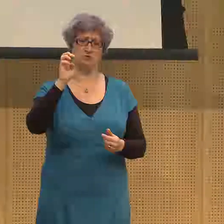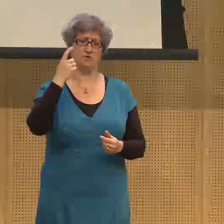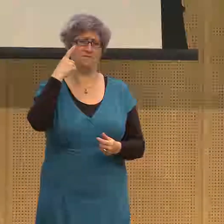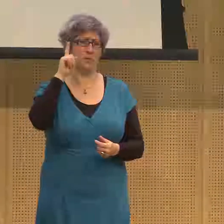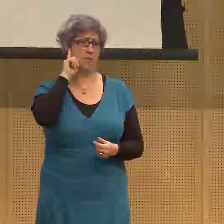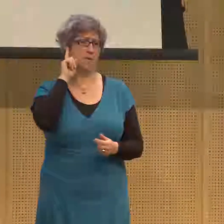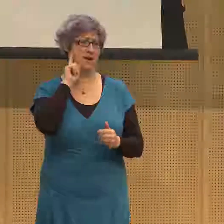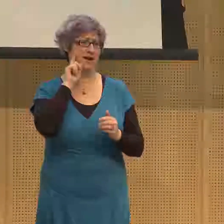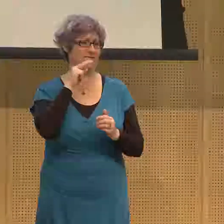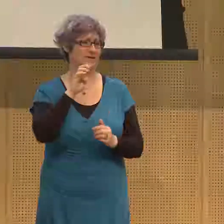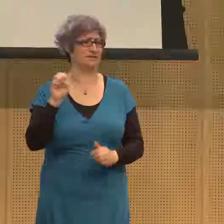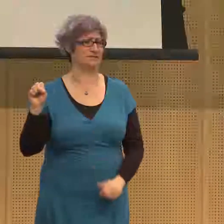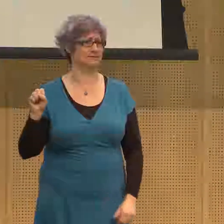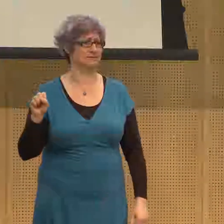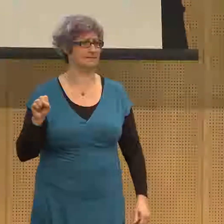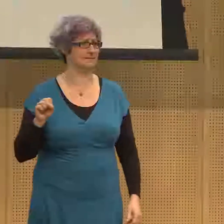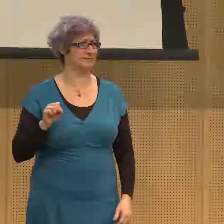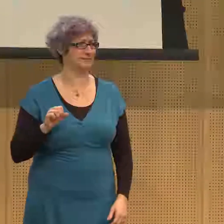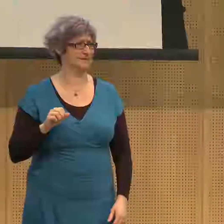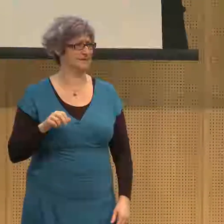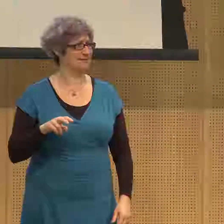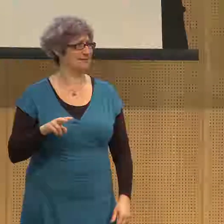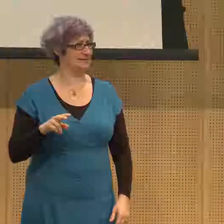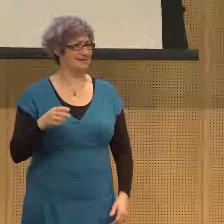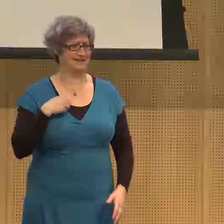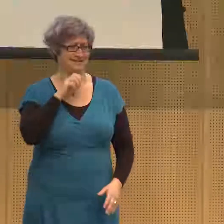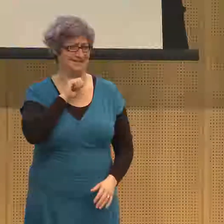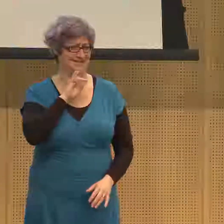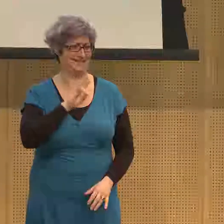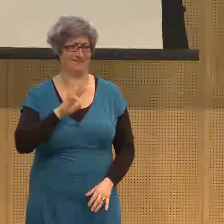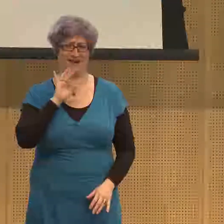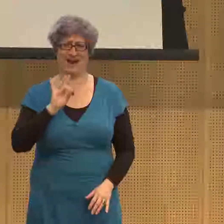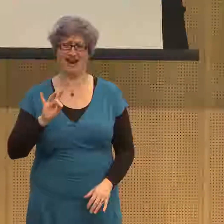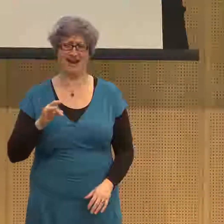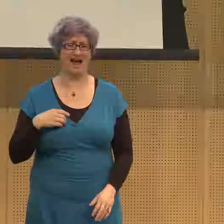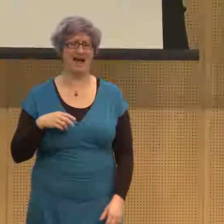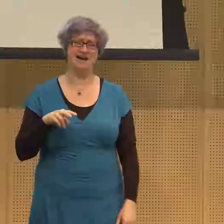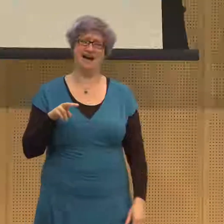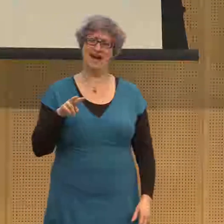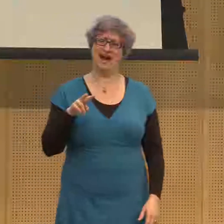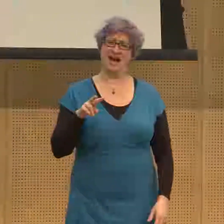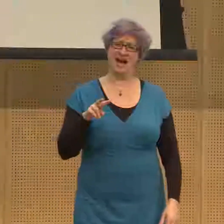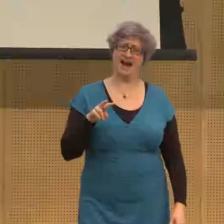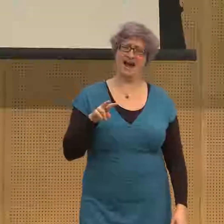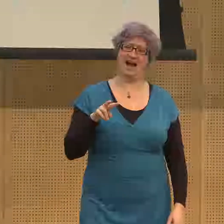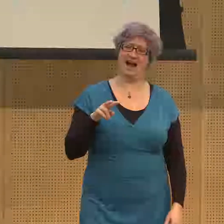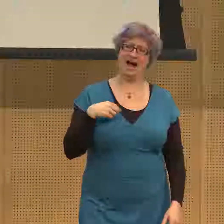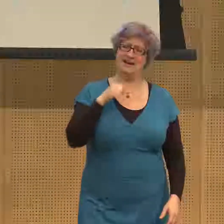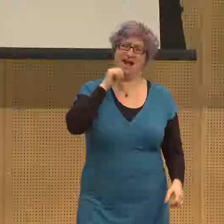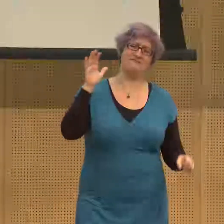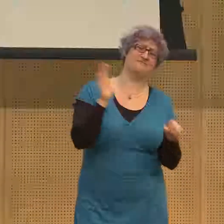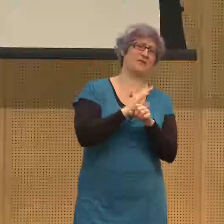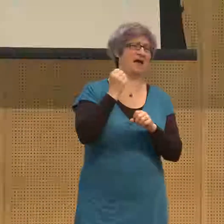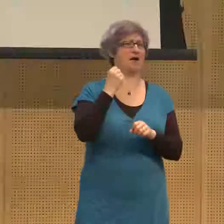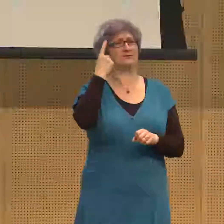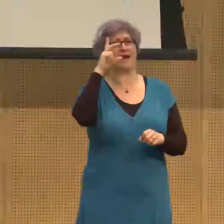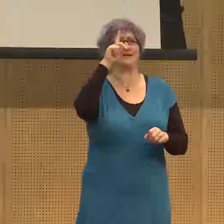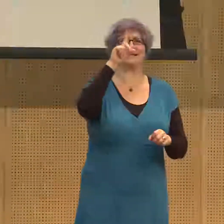"Maybe you could find a cure for deafness." And even at age 7 or 8,